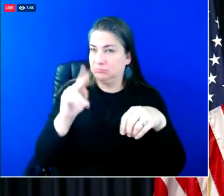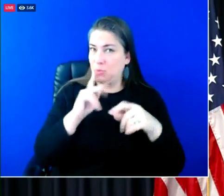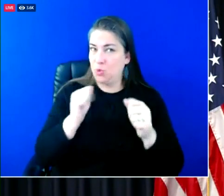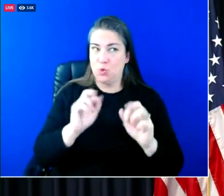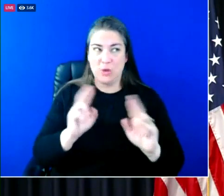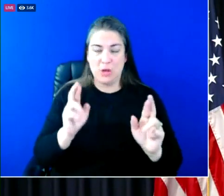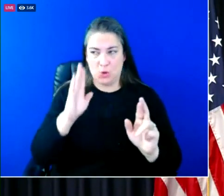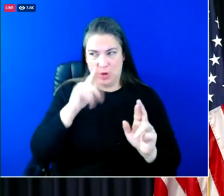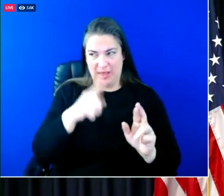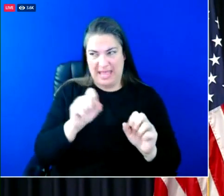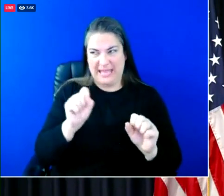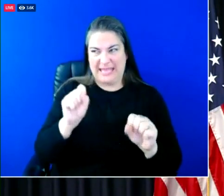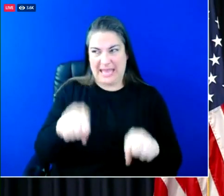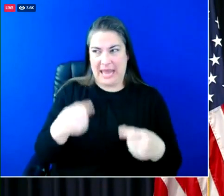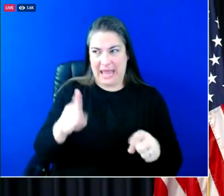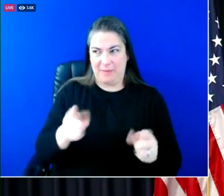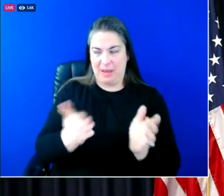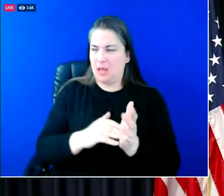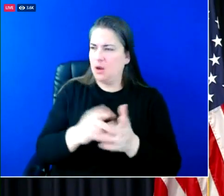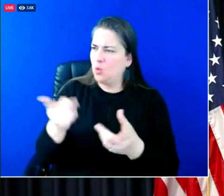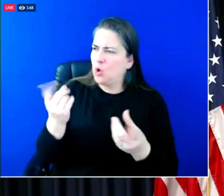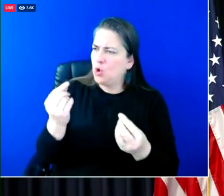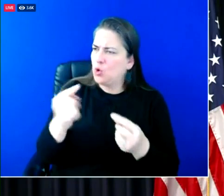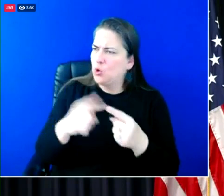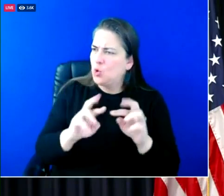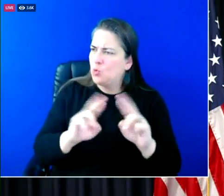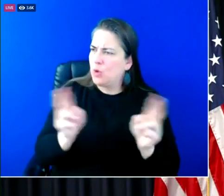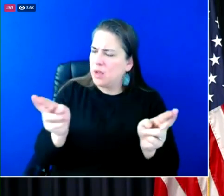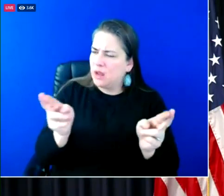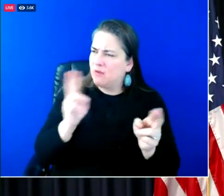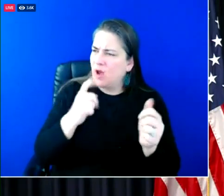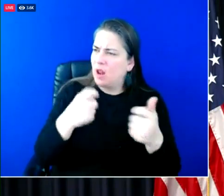you guys doing to prepare for that? To get the power back up and for possibly